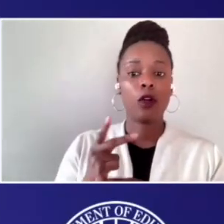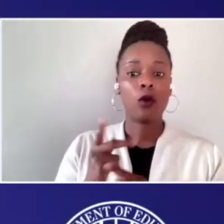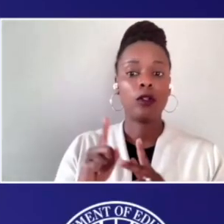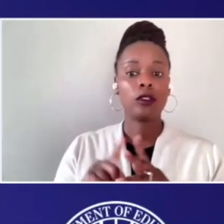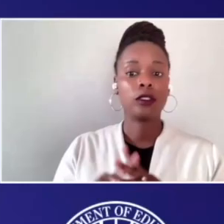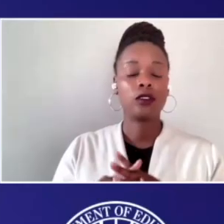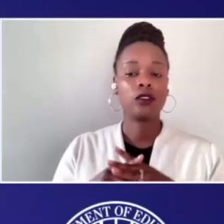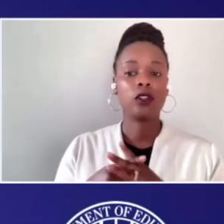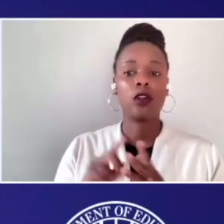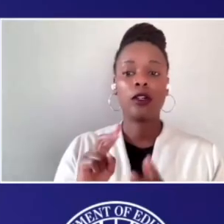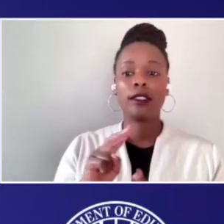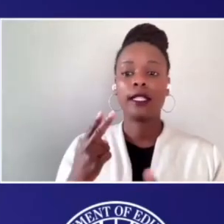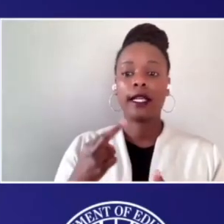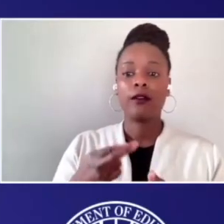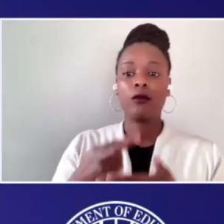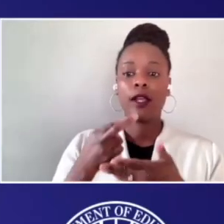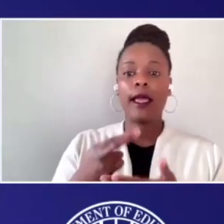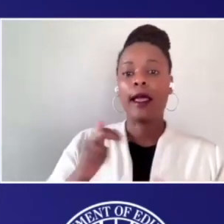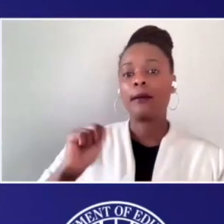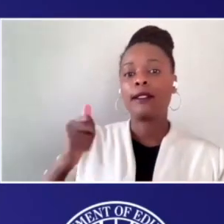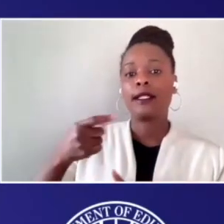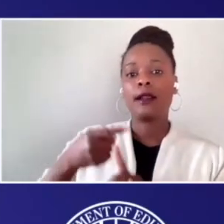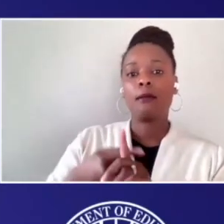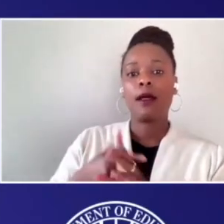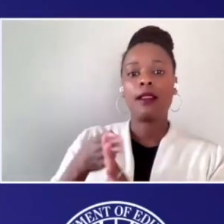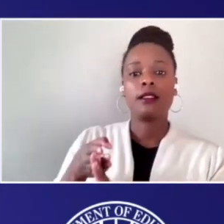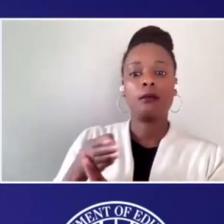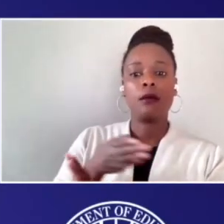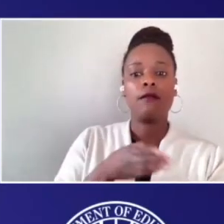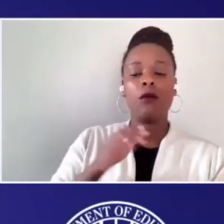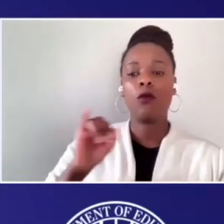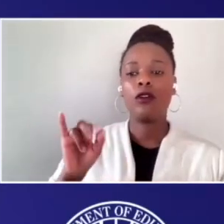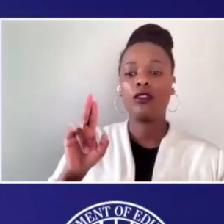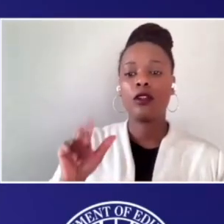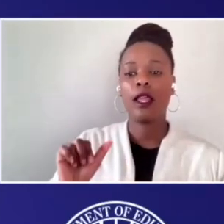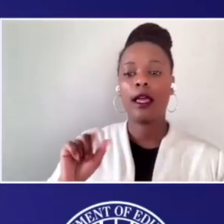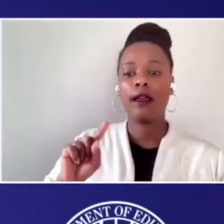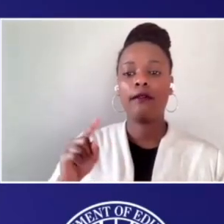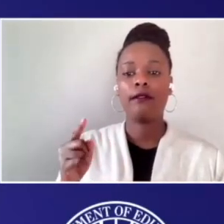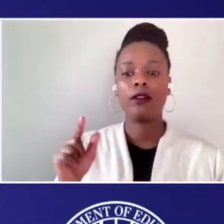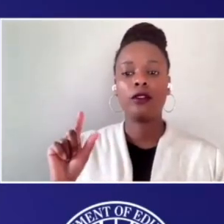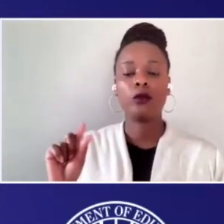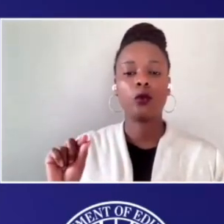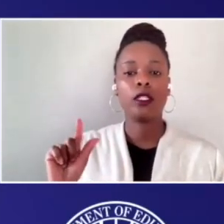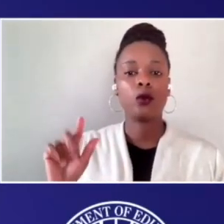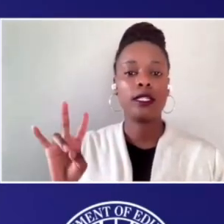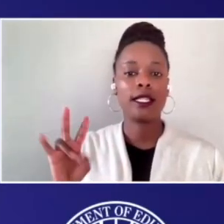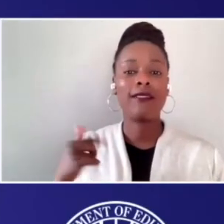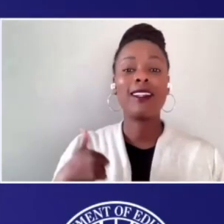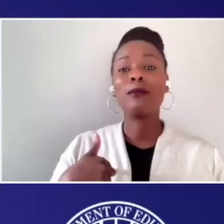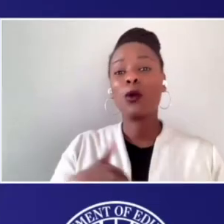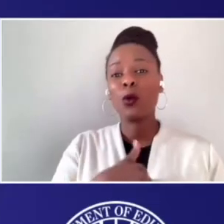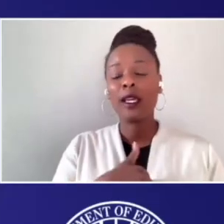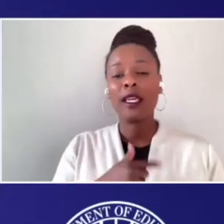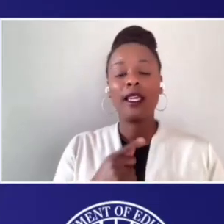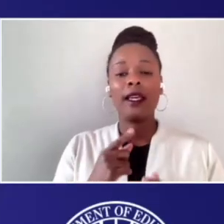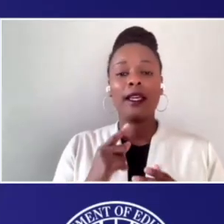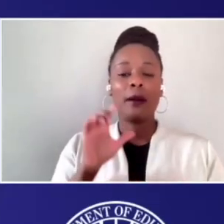July 1, 2027. We believe that the whole trigger here is rehab starts on the date that it's sold to